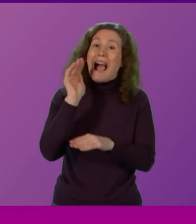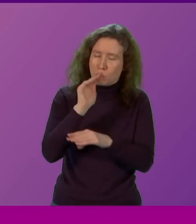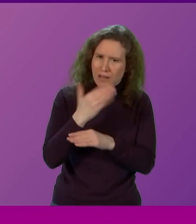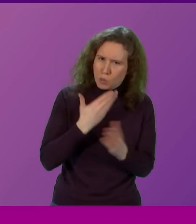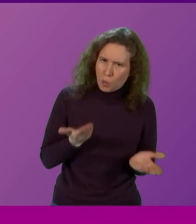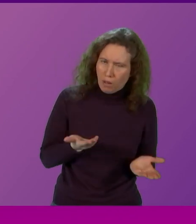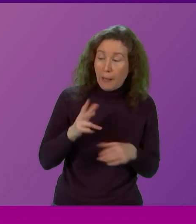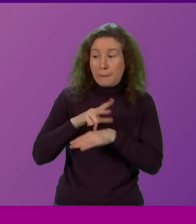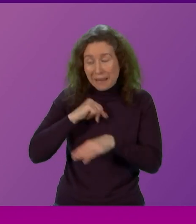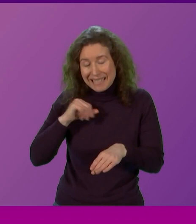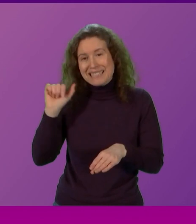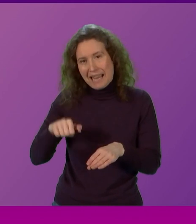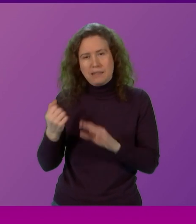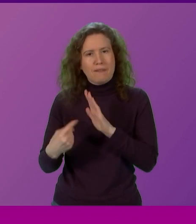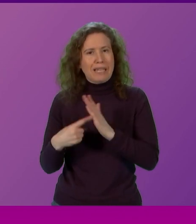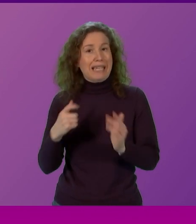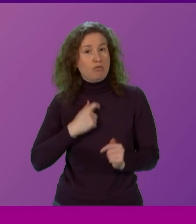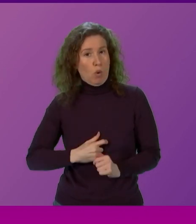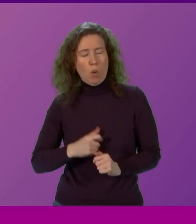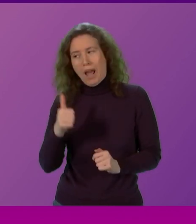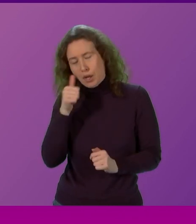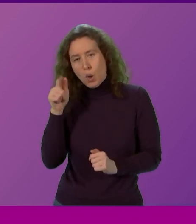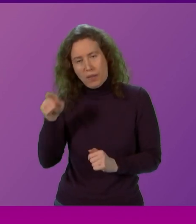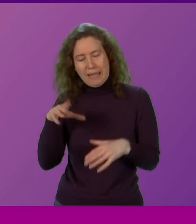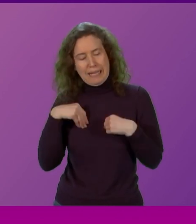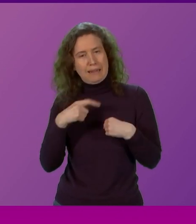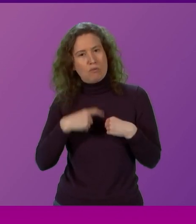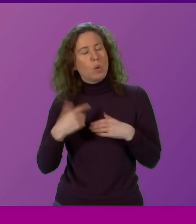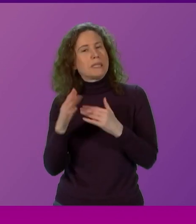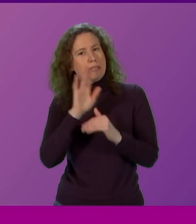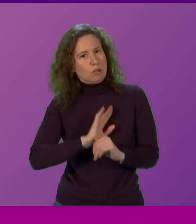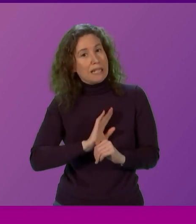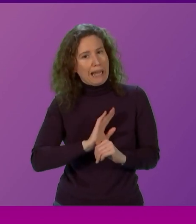The police, of course, have a key role to play and I know that they take that role very seriously.